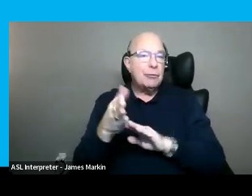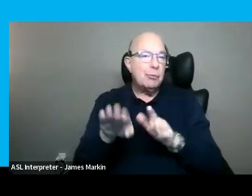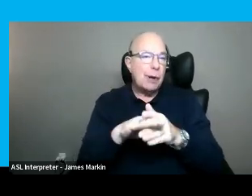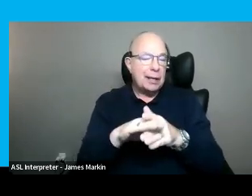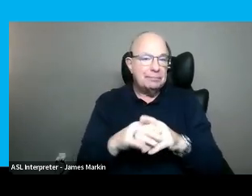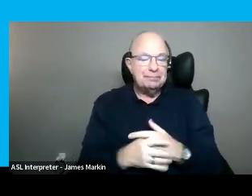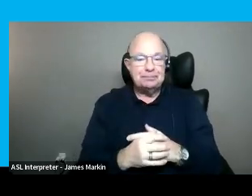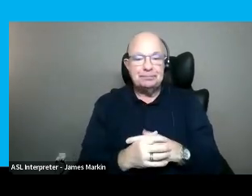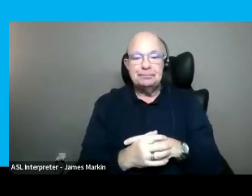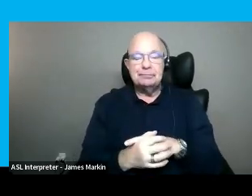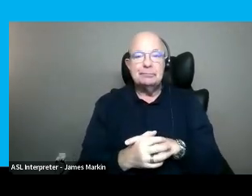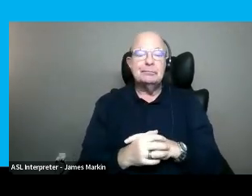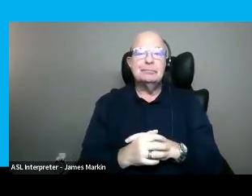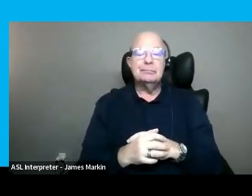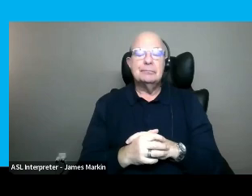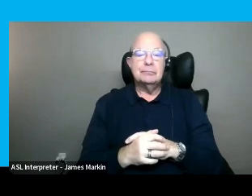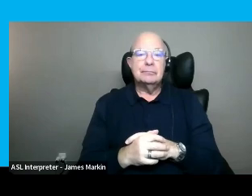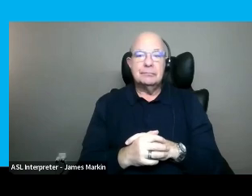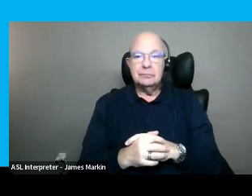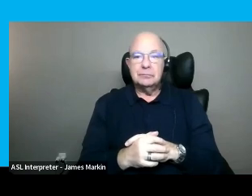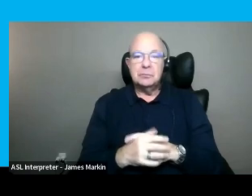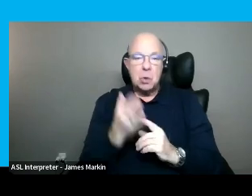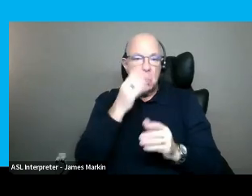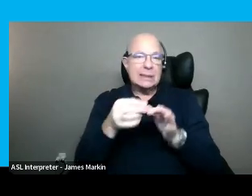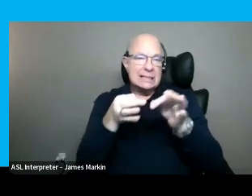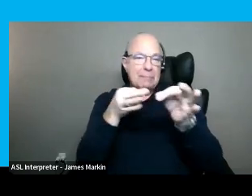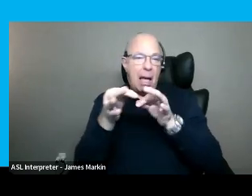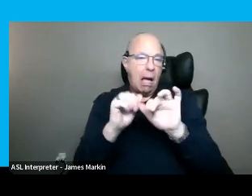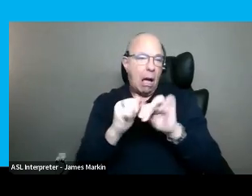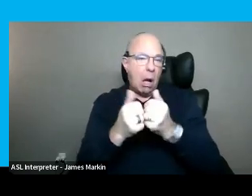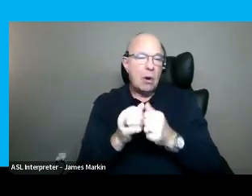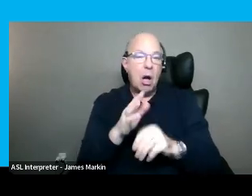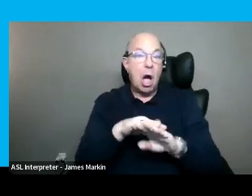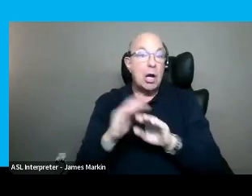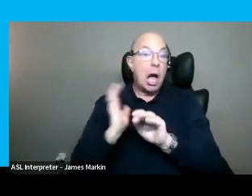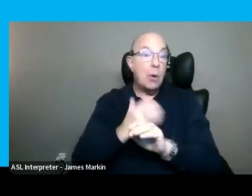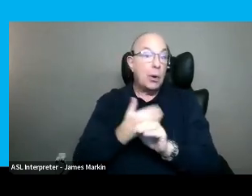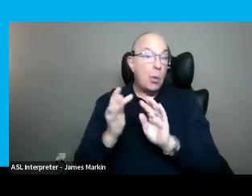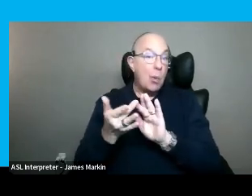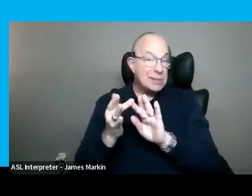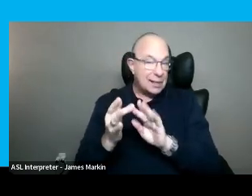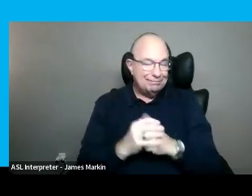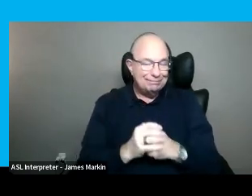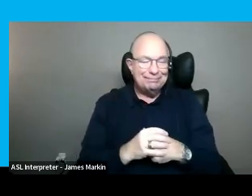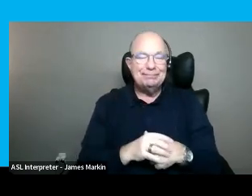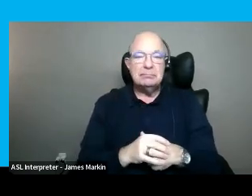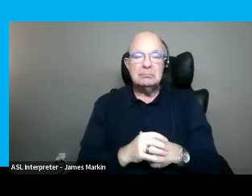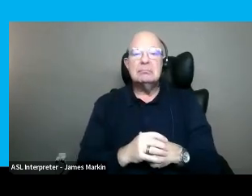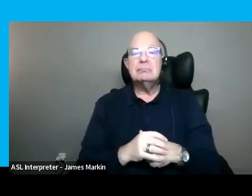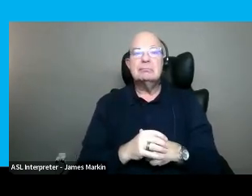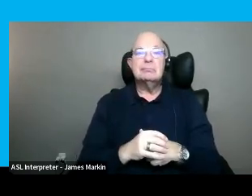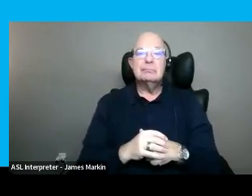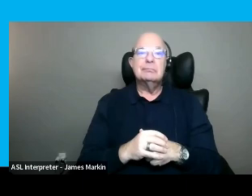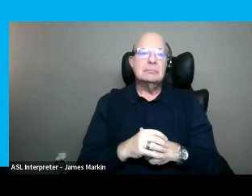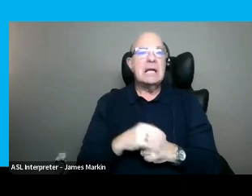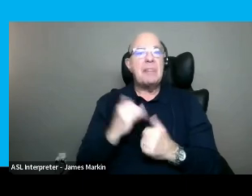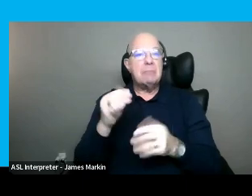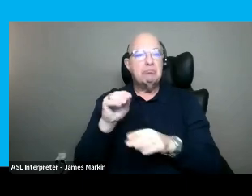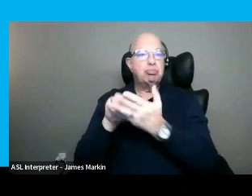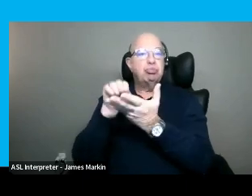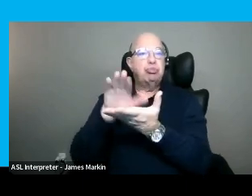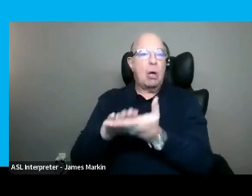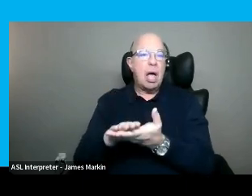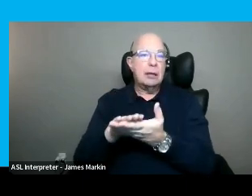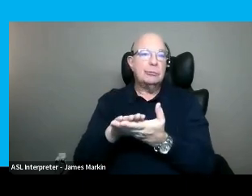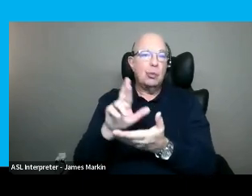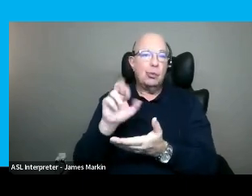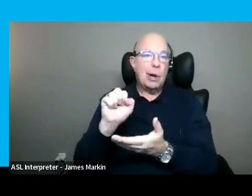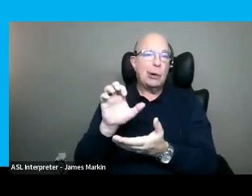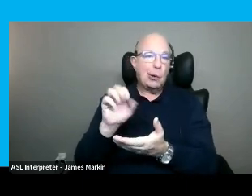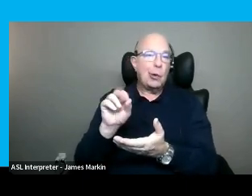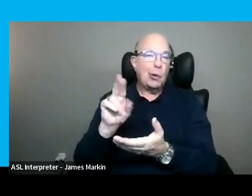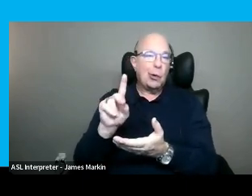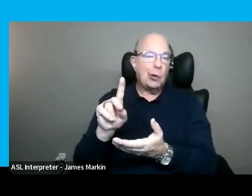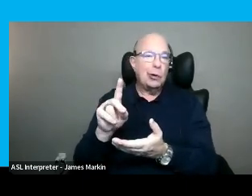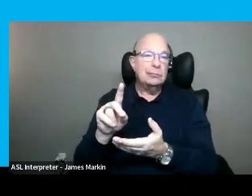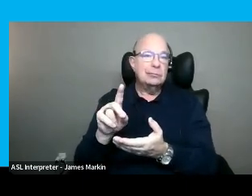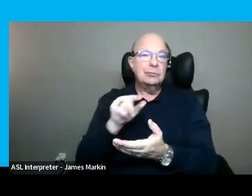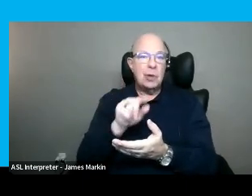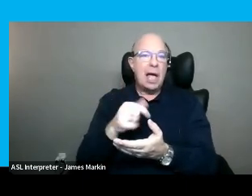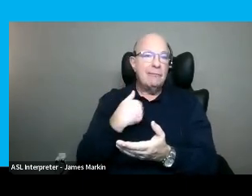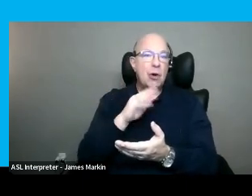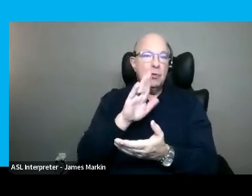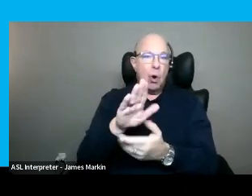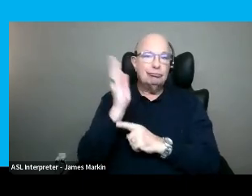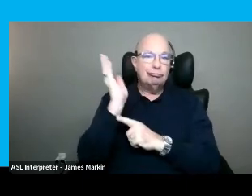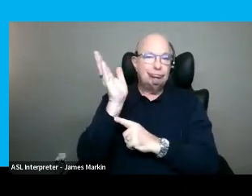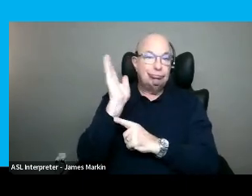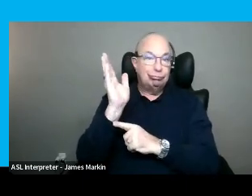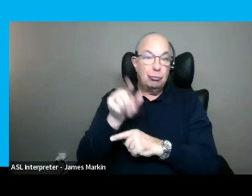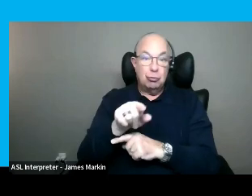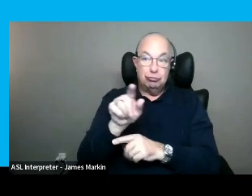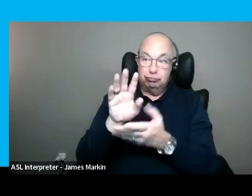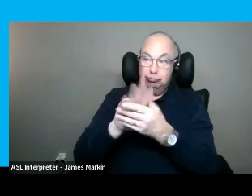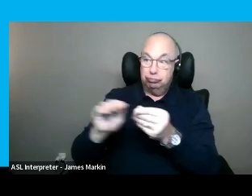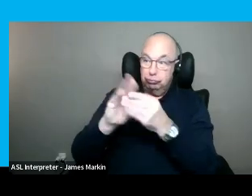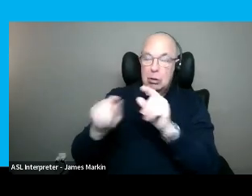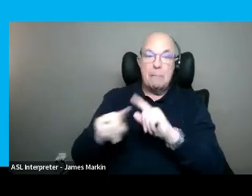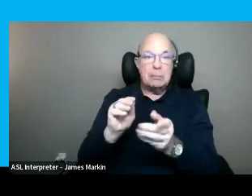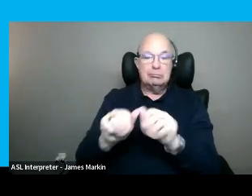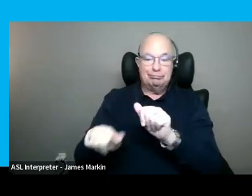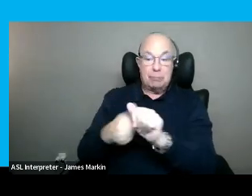Shannon Spencer (she/her): And showing… I'll show how you can do that on the actual website. But, just so it's there in public record, so you have it, the verbal, deputation, but also written if you're able to.